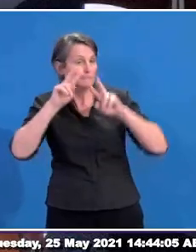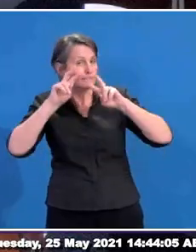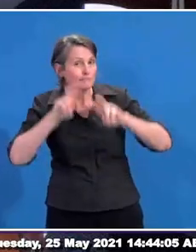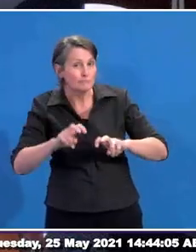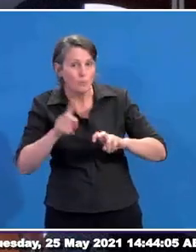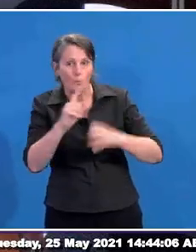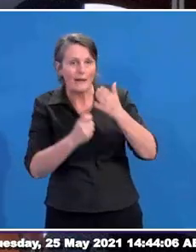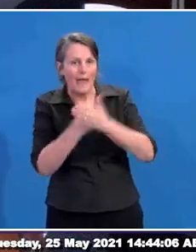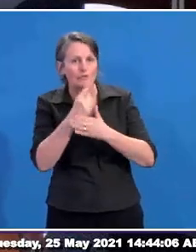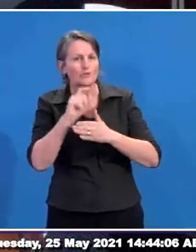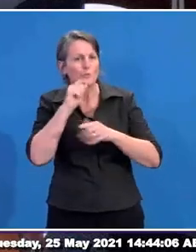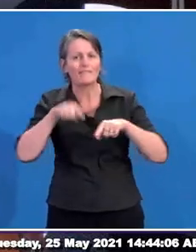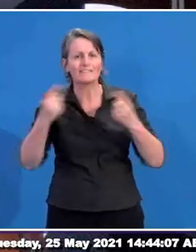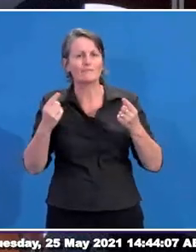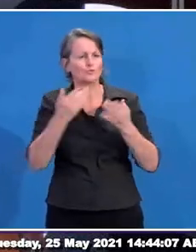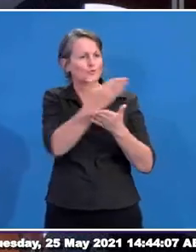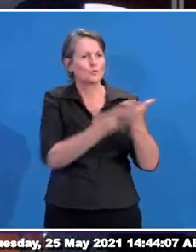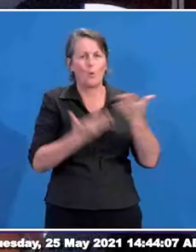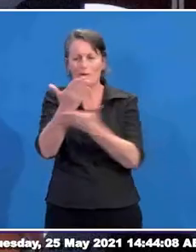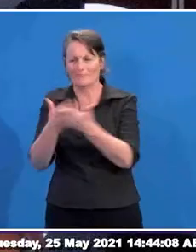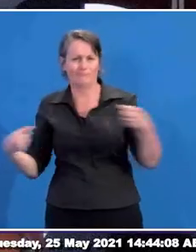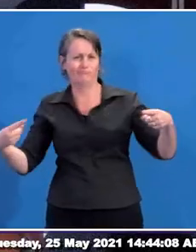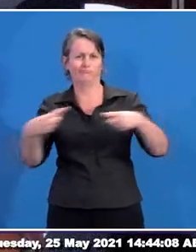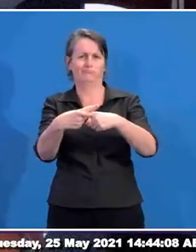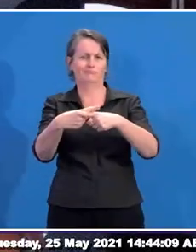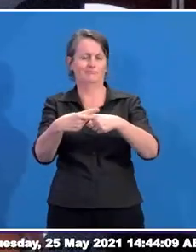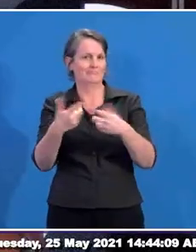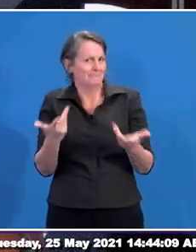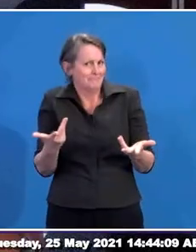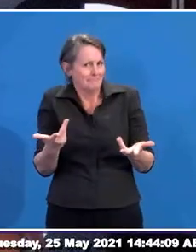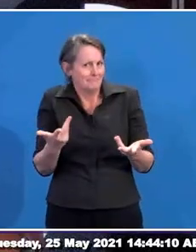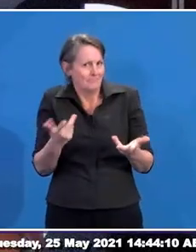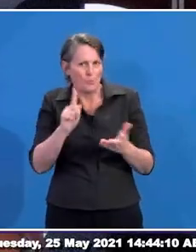What's your approach and how do you reconcile facts